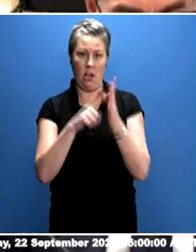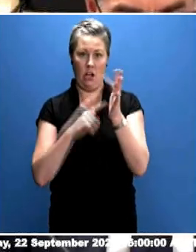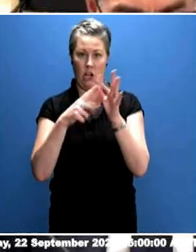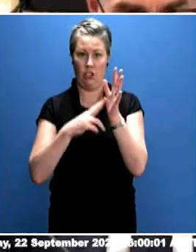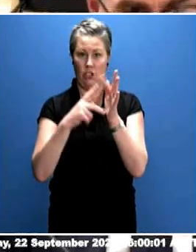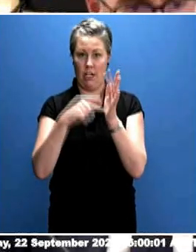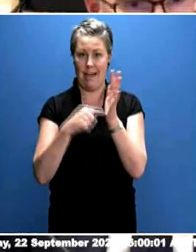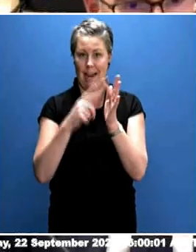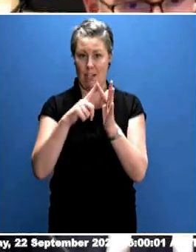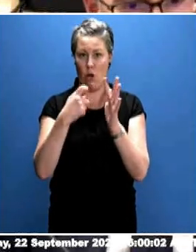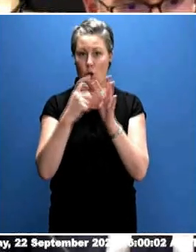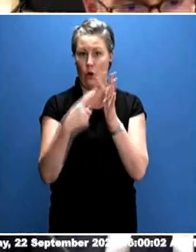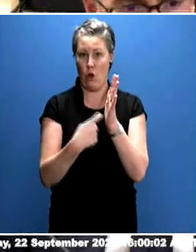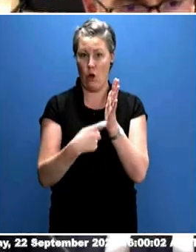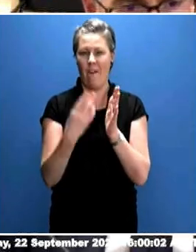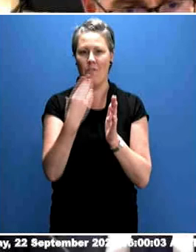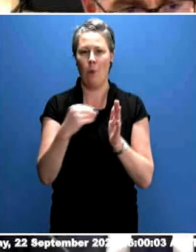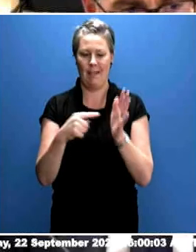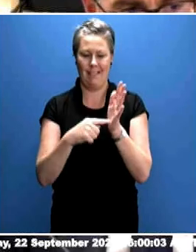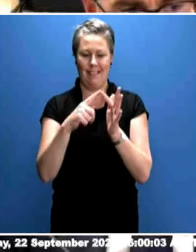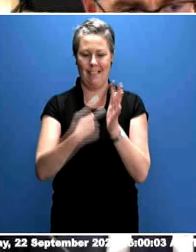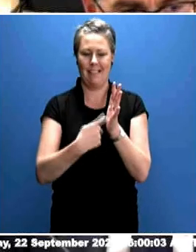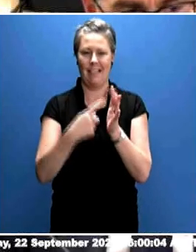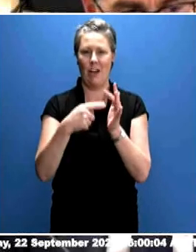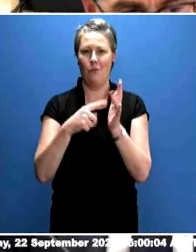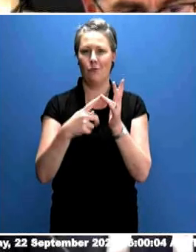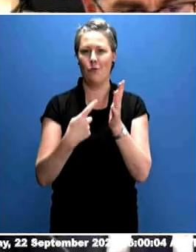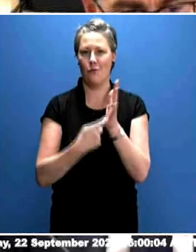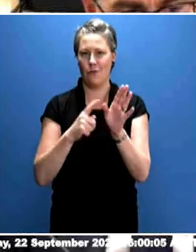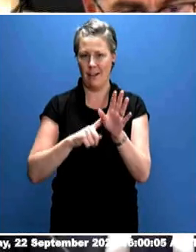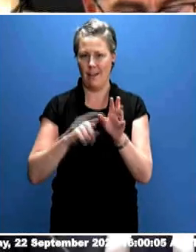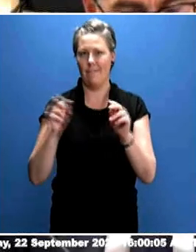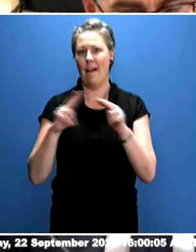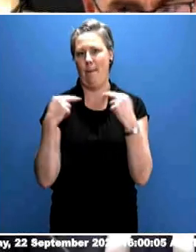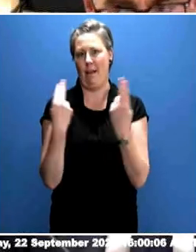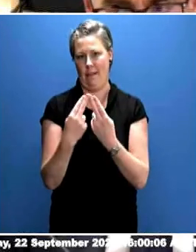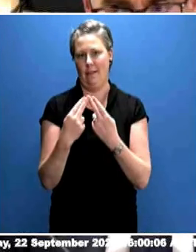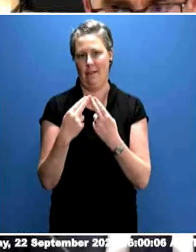Department of Territory Families giving evidence on behalf of the NT Government.